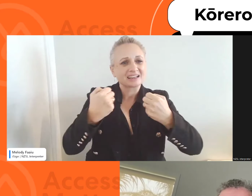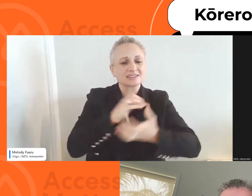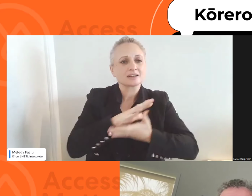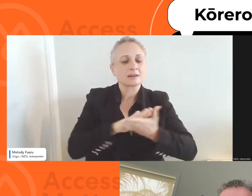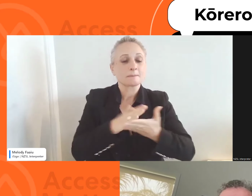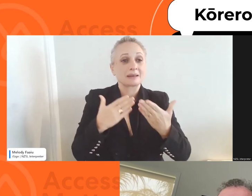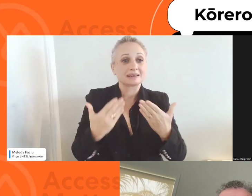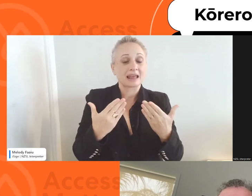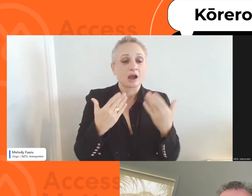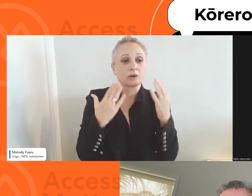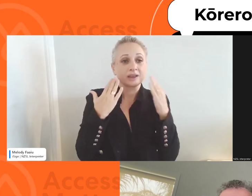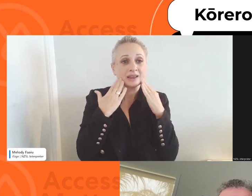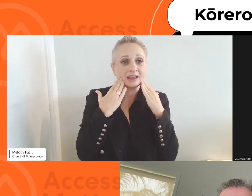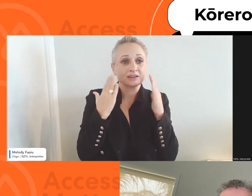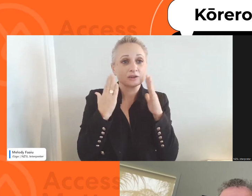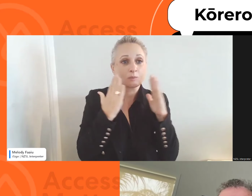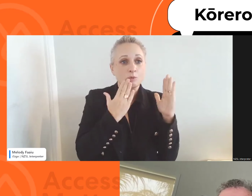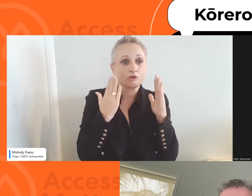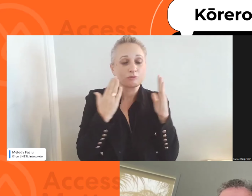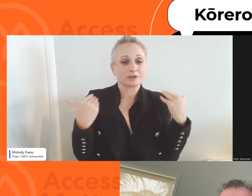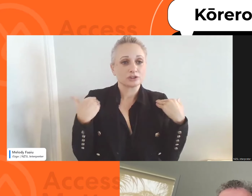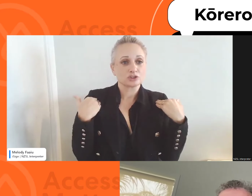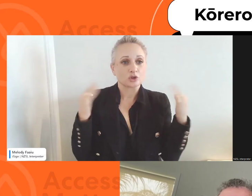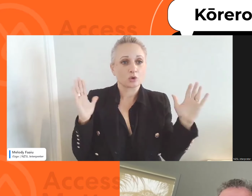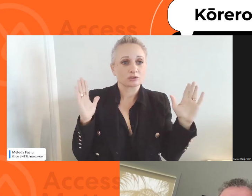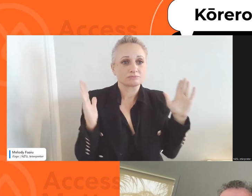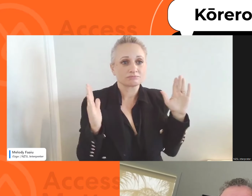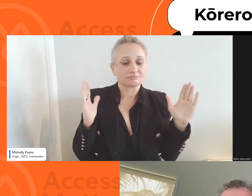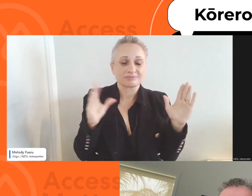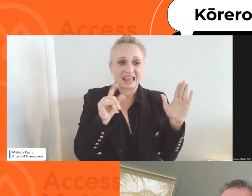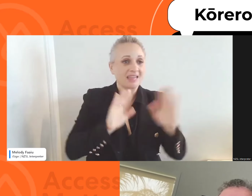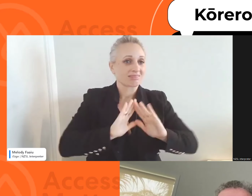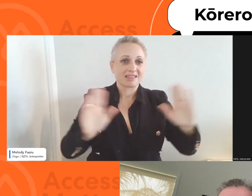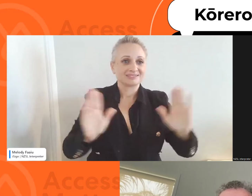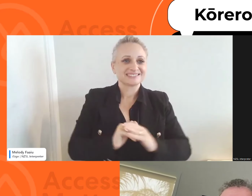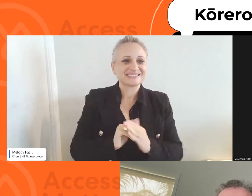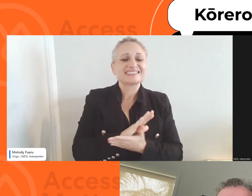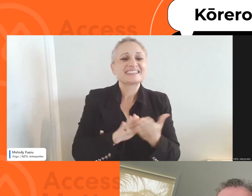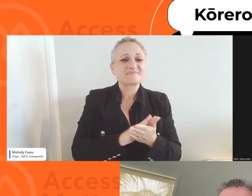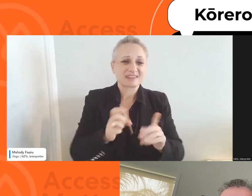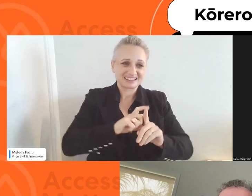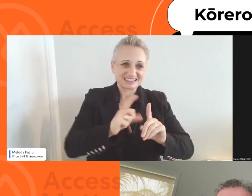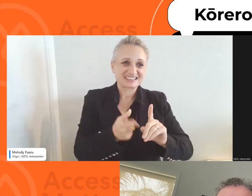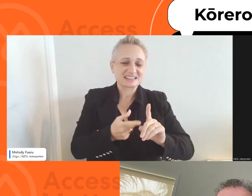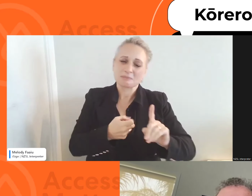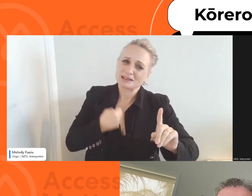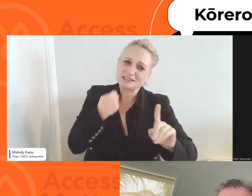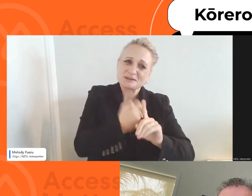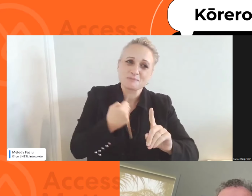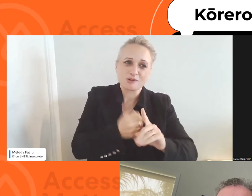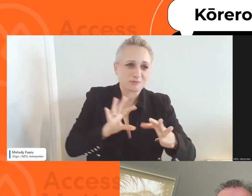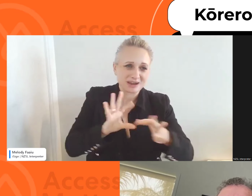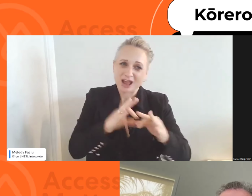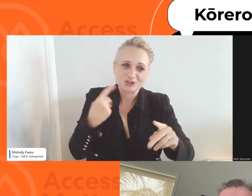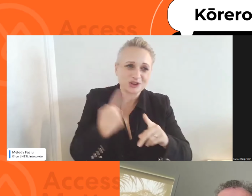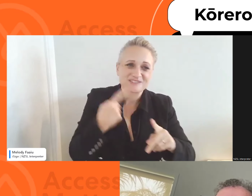So yeah, I joined the disability movement really fast five years ago. But just to give you some idea, I'm lucky enough to be living